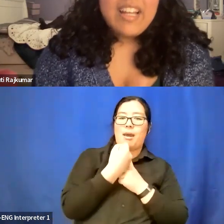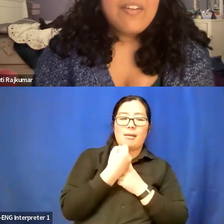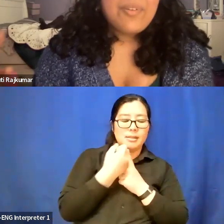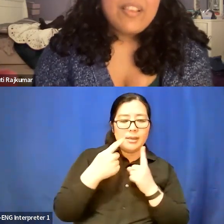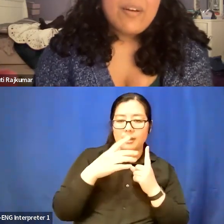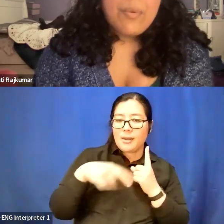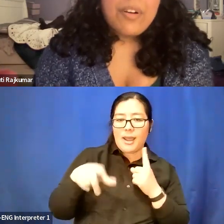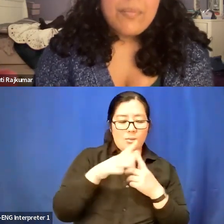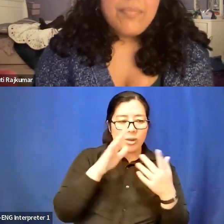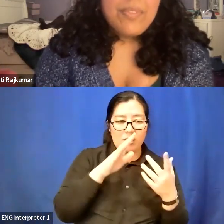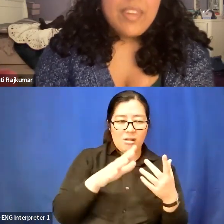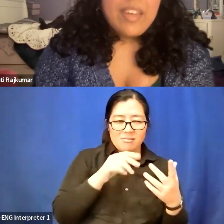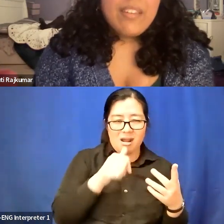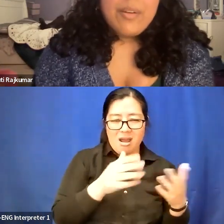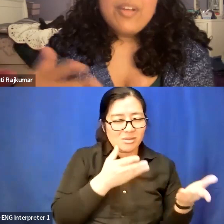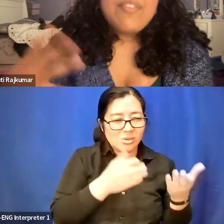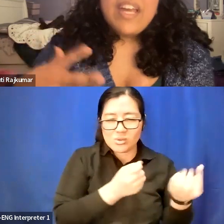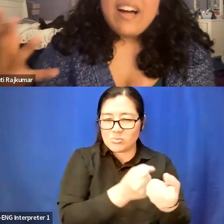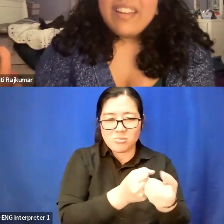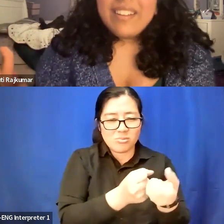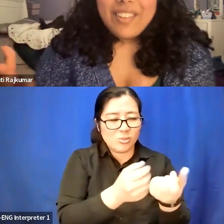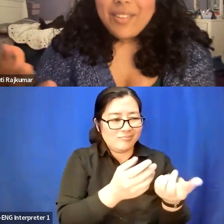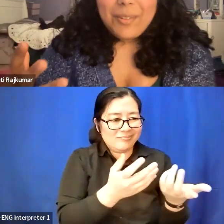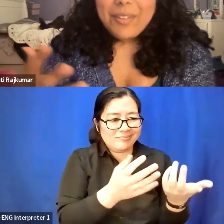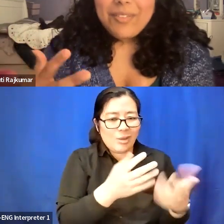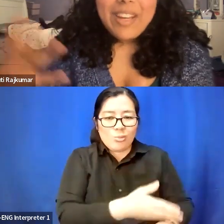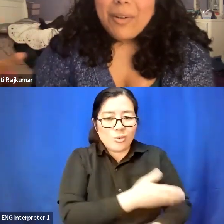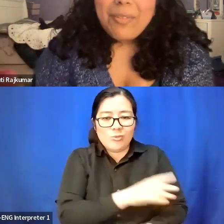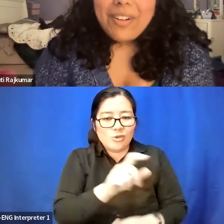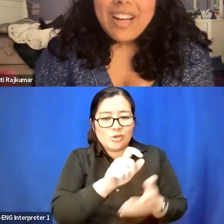And I also think that we're, you know, if AI does sort of take over,